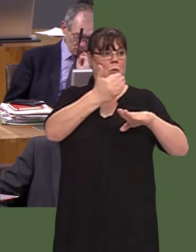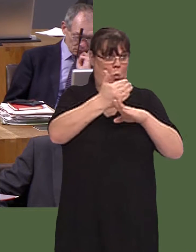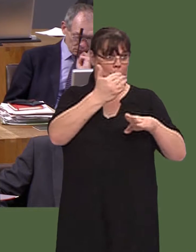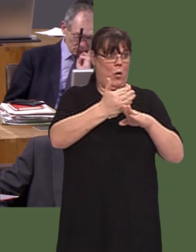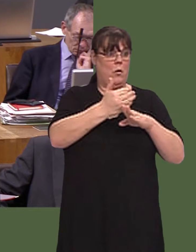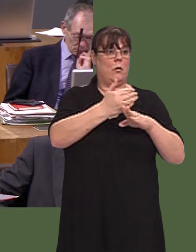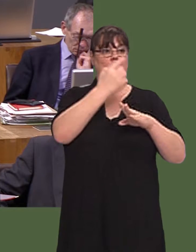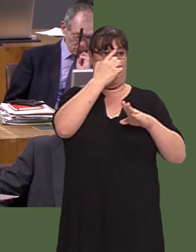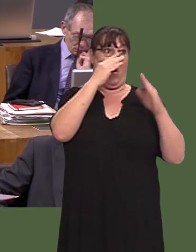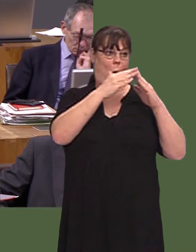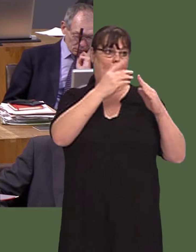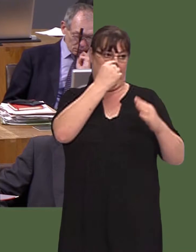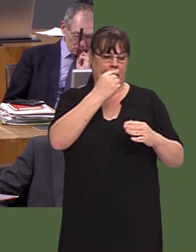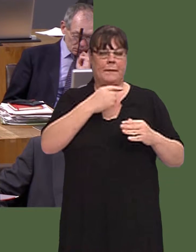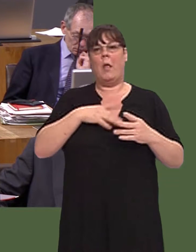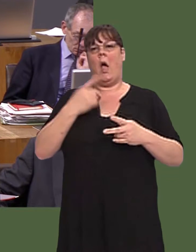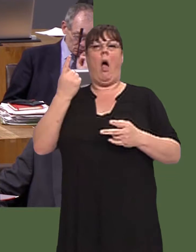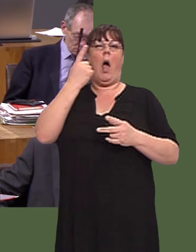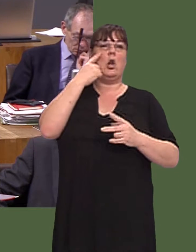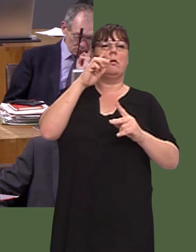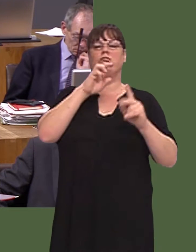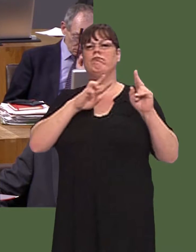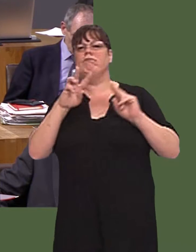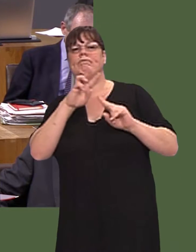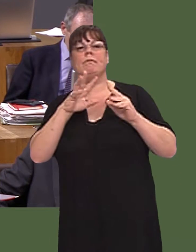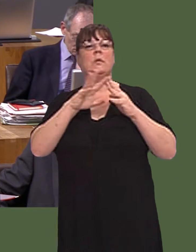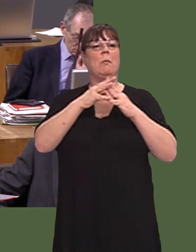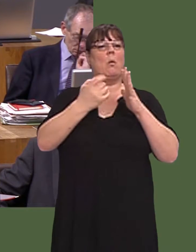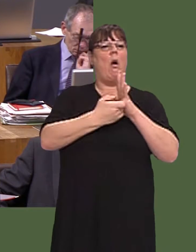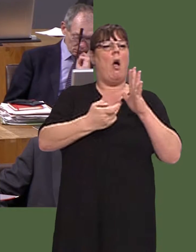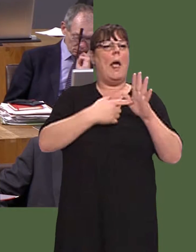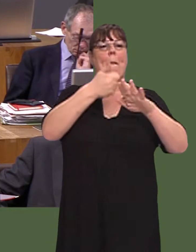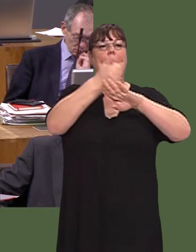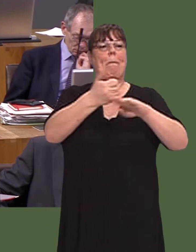I did look very, very carefully at where the WRA could be based, and a report was commissioned